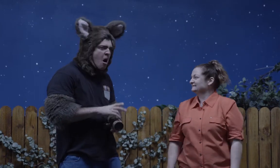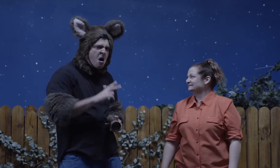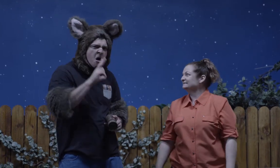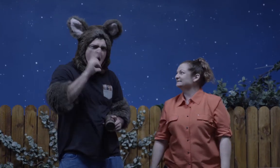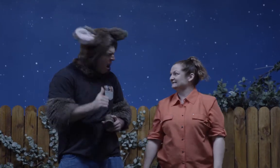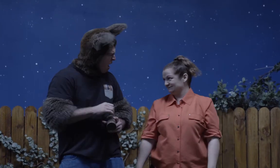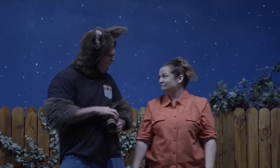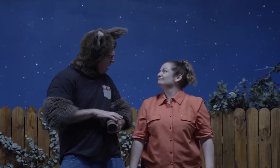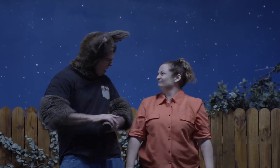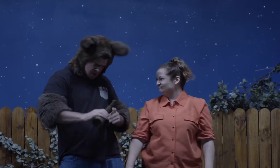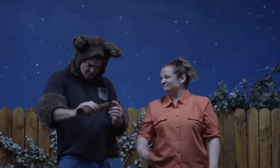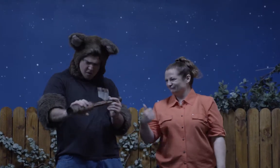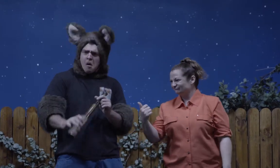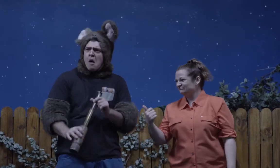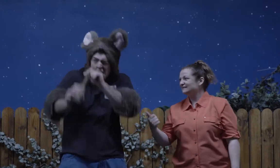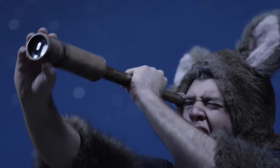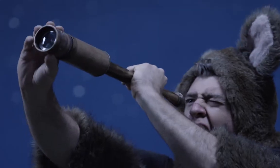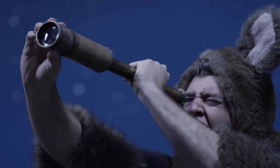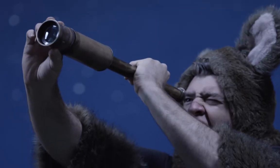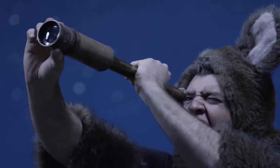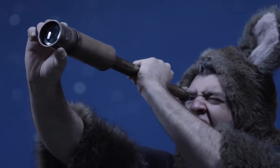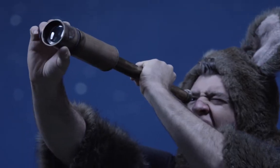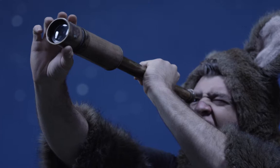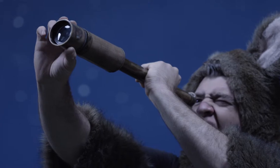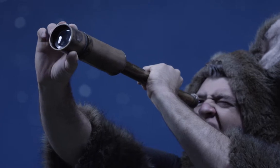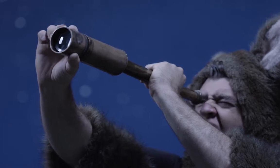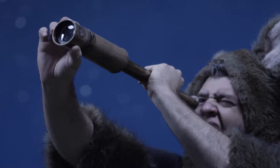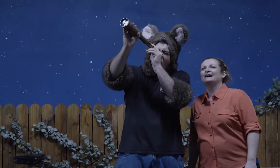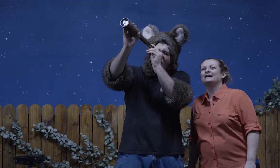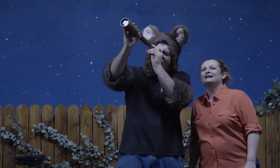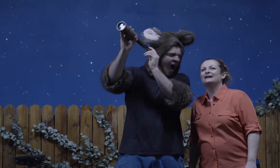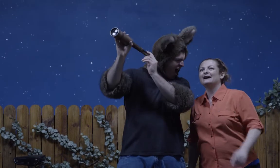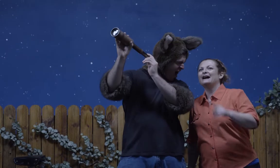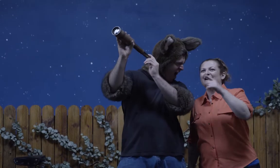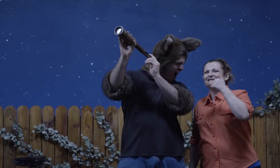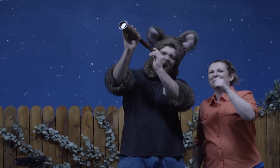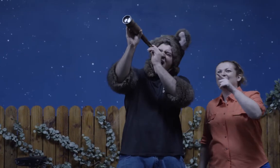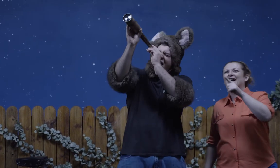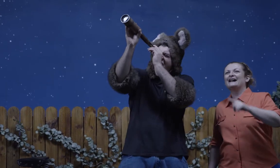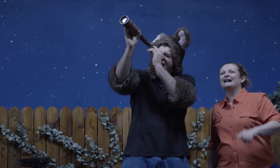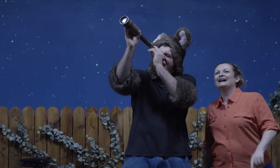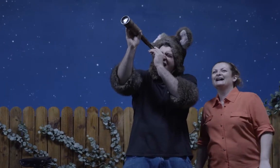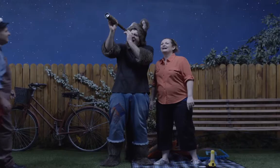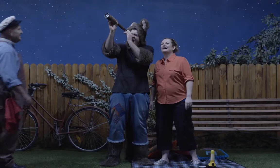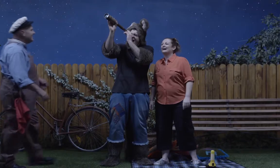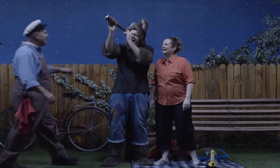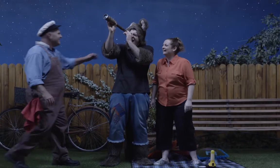Oh, that's great! Yes, it is. Ha-ha! Oh, yes, good.